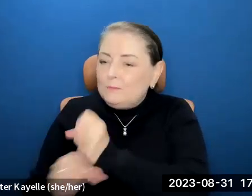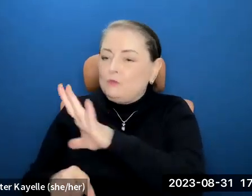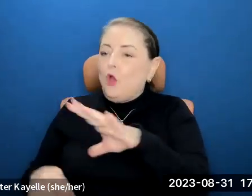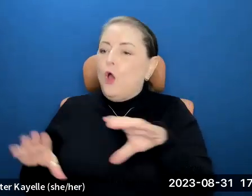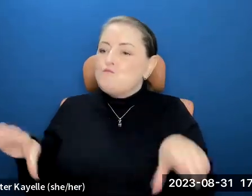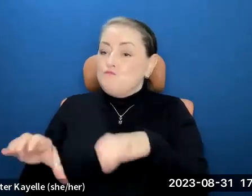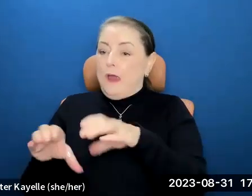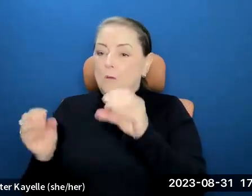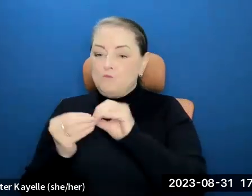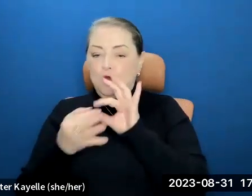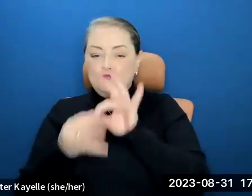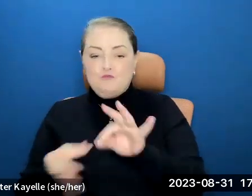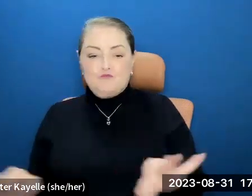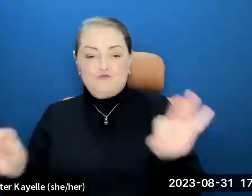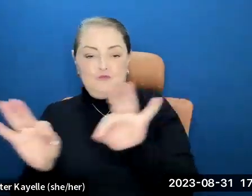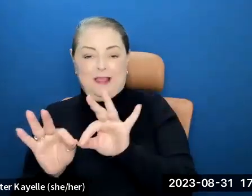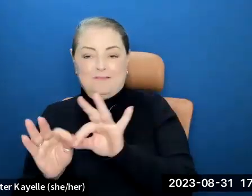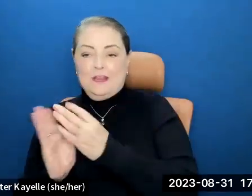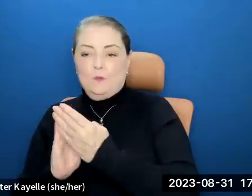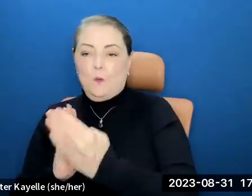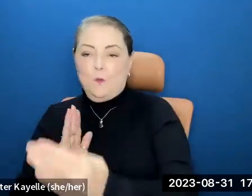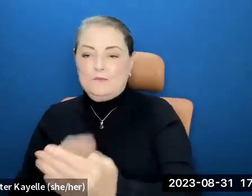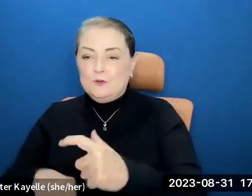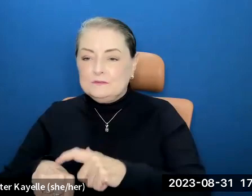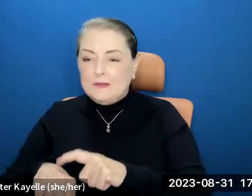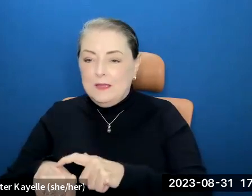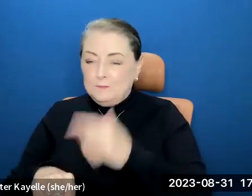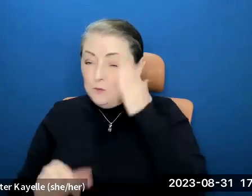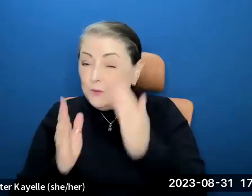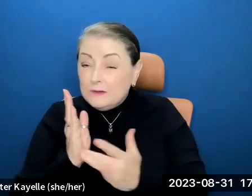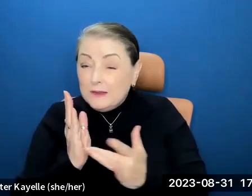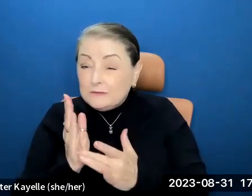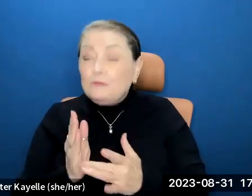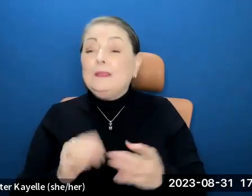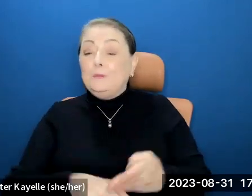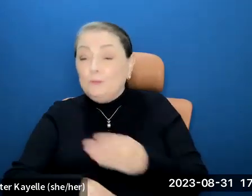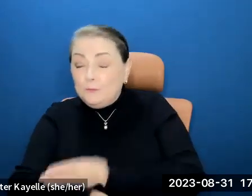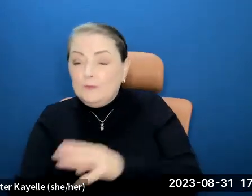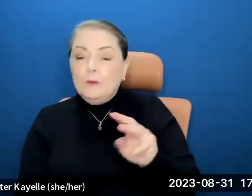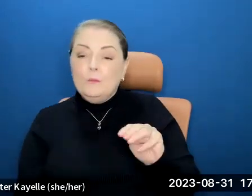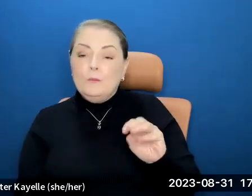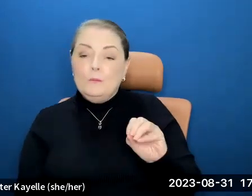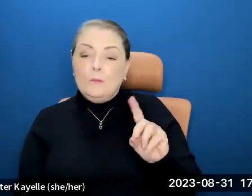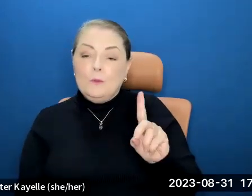relevant over time as you know there's technology improvements there's modality new modalities new